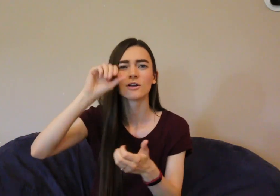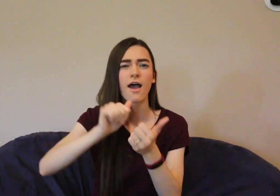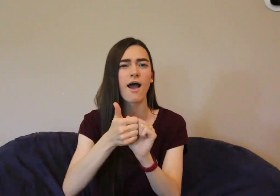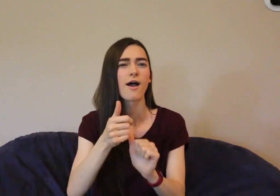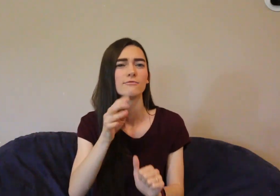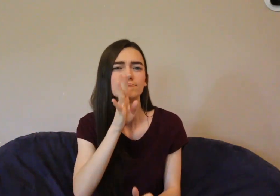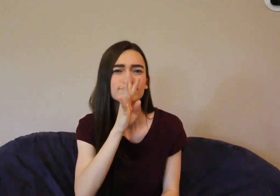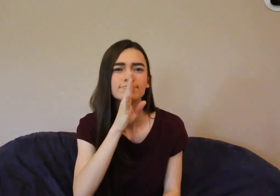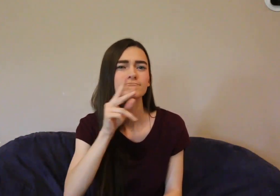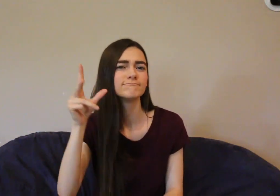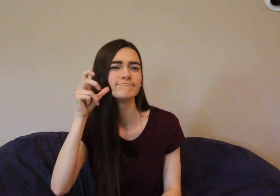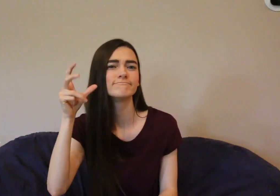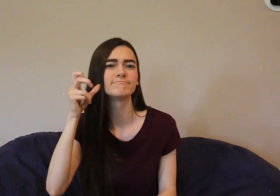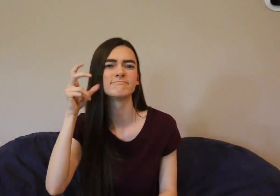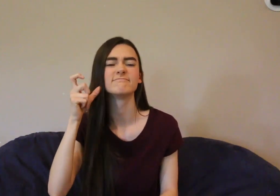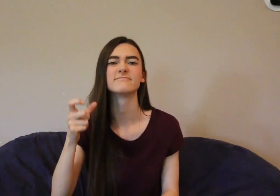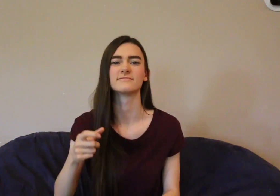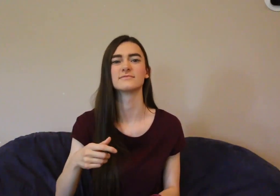and learn how to speak and hear